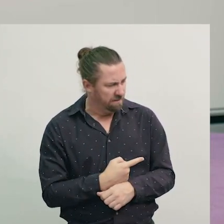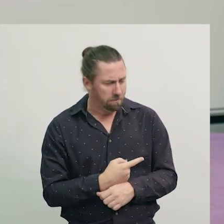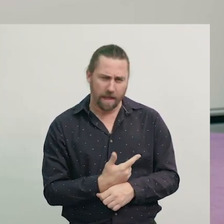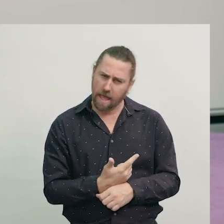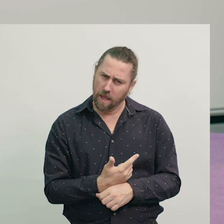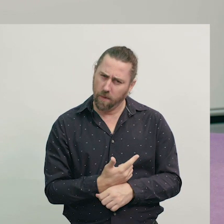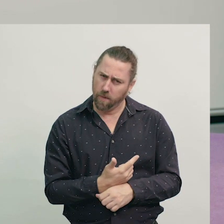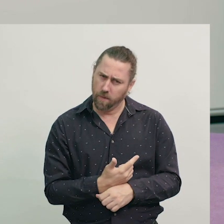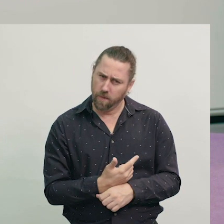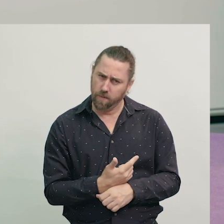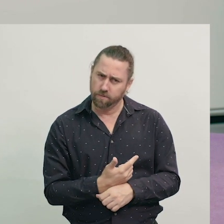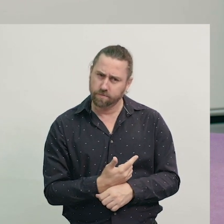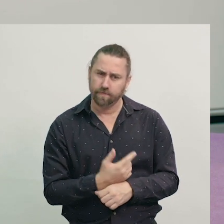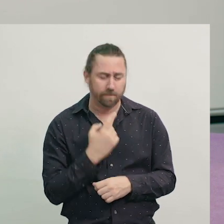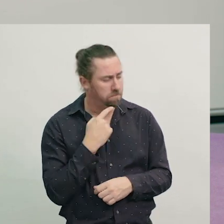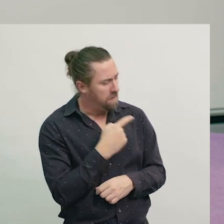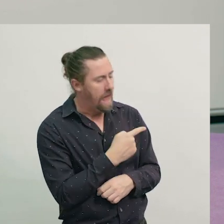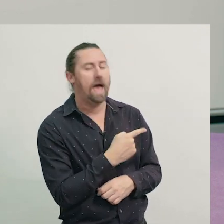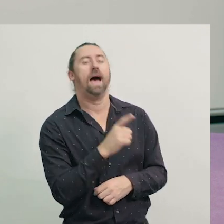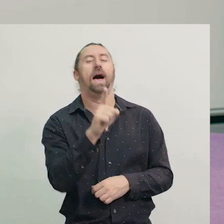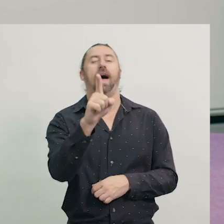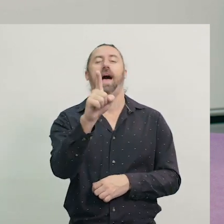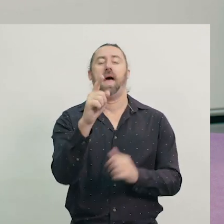We compare the size of my room to the size of the paper,